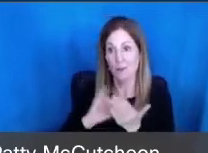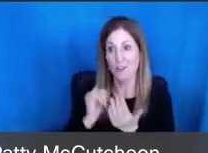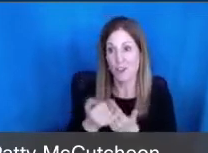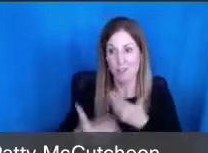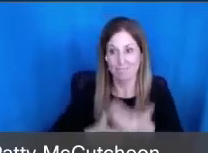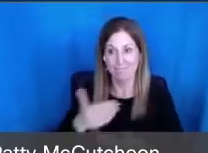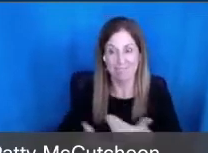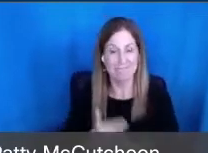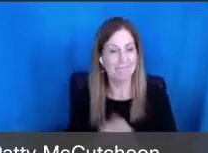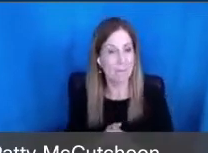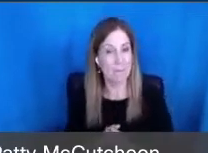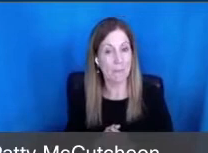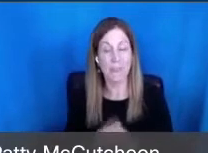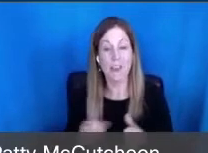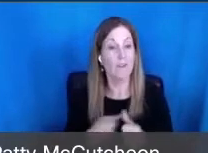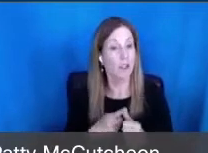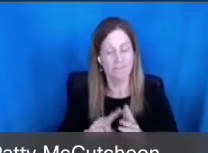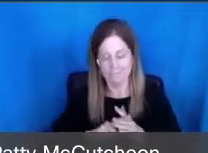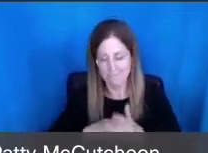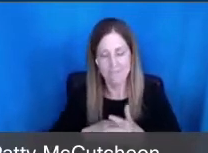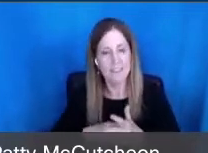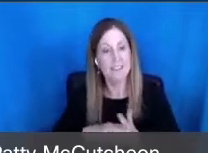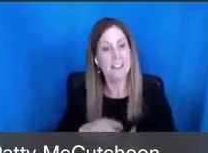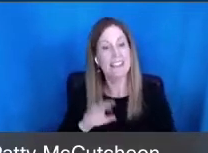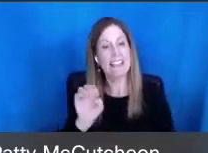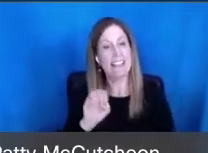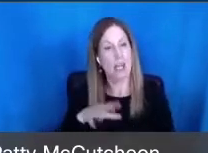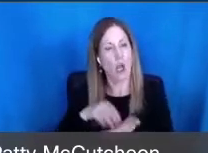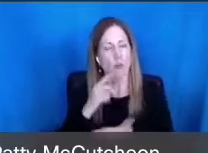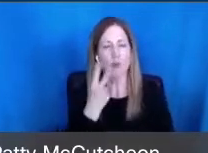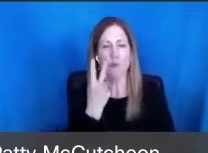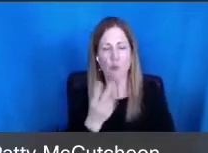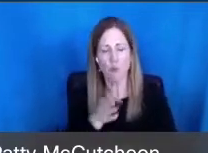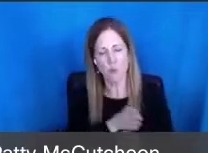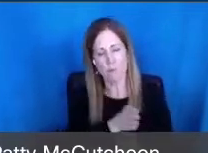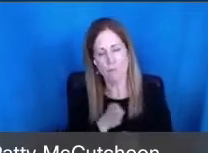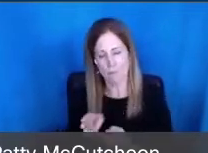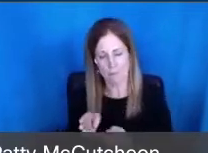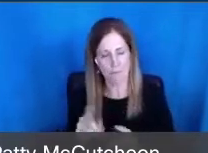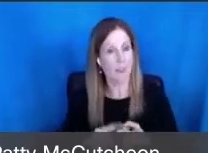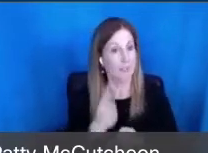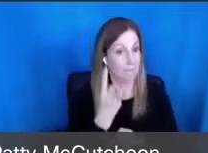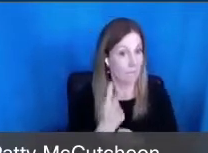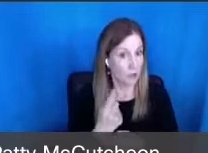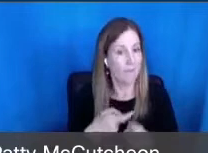The initial dive into creating accessible eLearning was kind of a twofold thing. The first piece stems from an awareness that accessibility